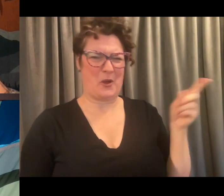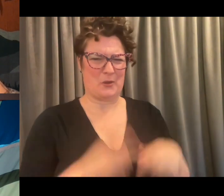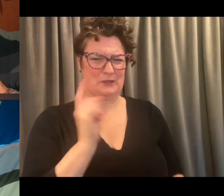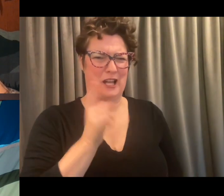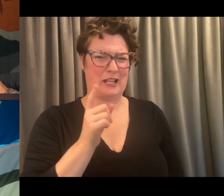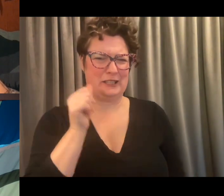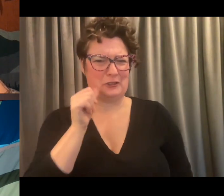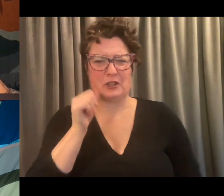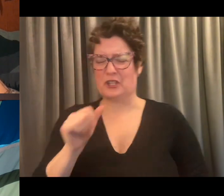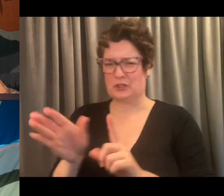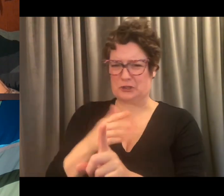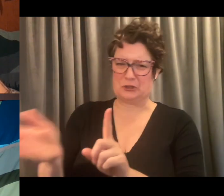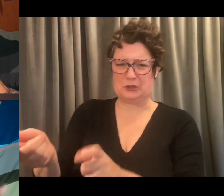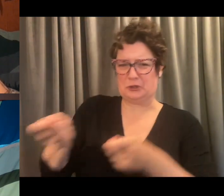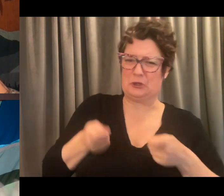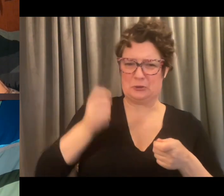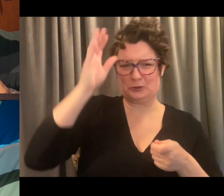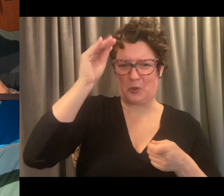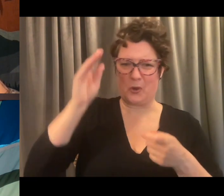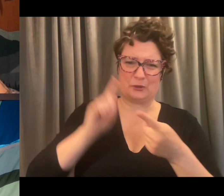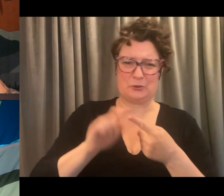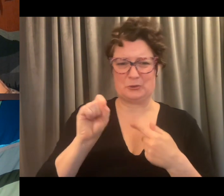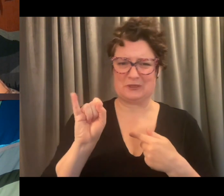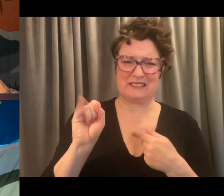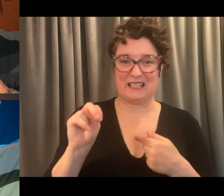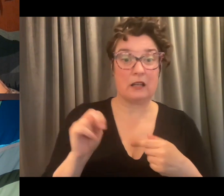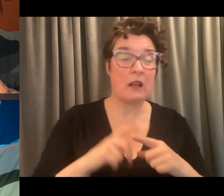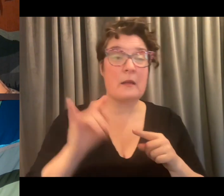Um, but the revelation that we're celebrating with balsam